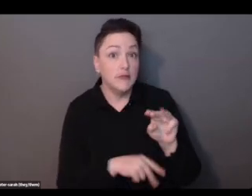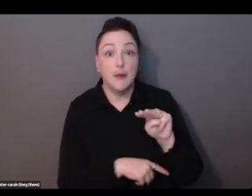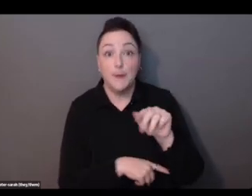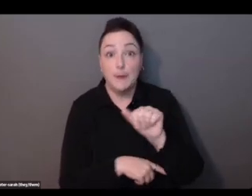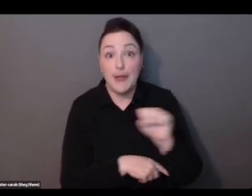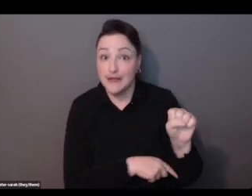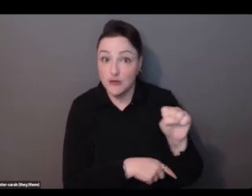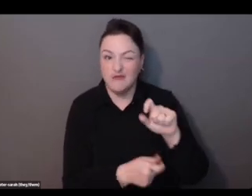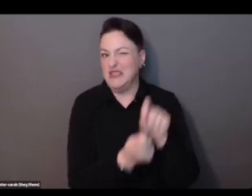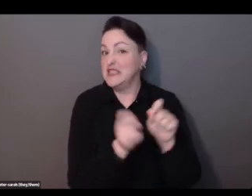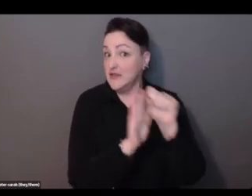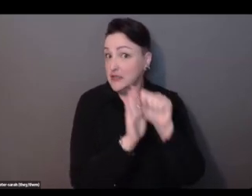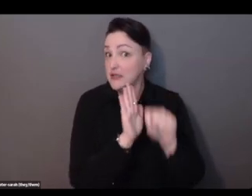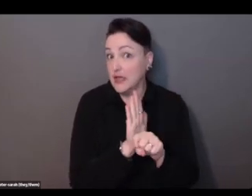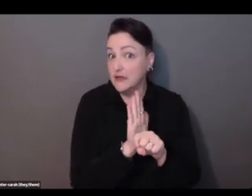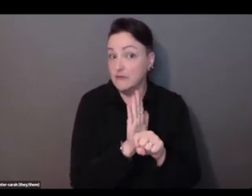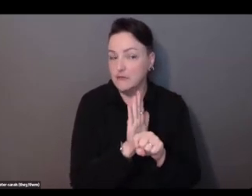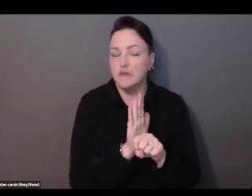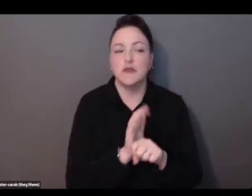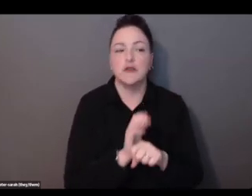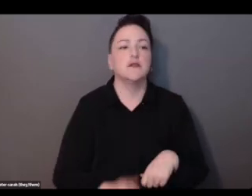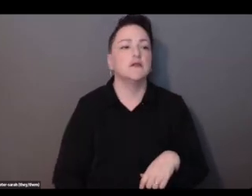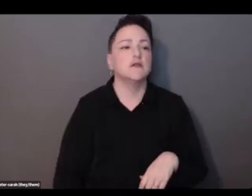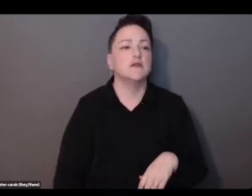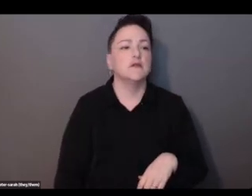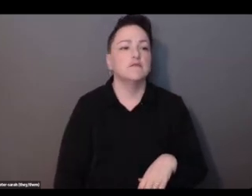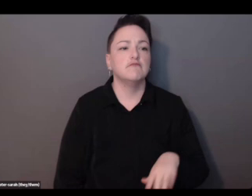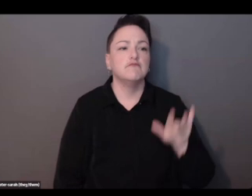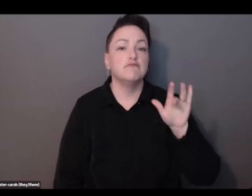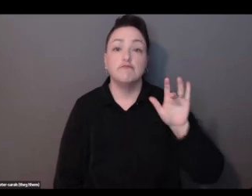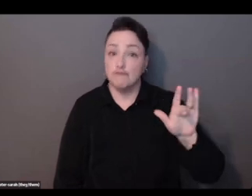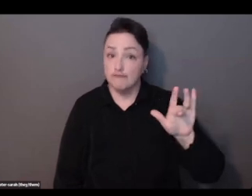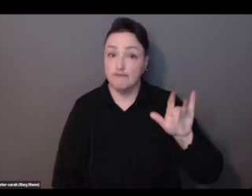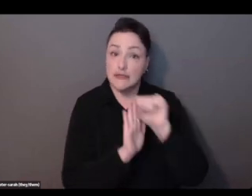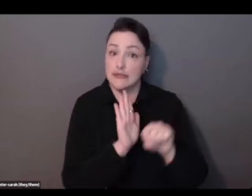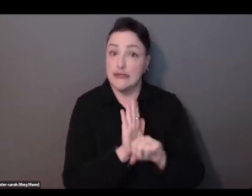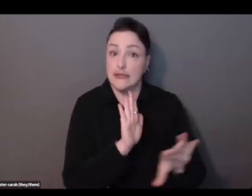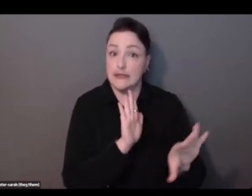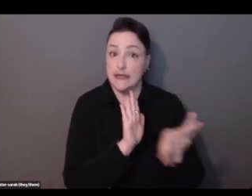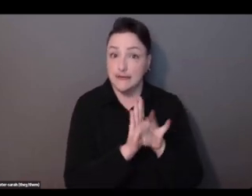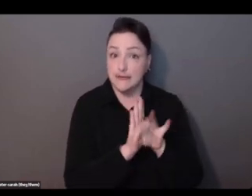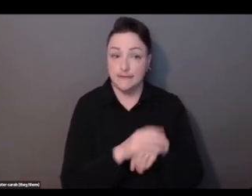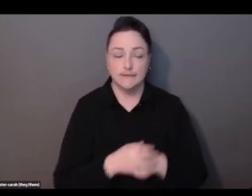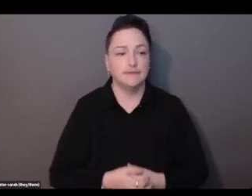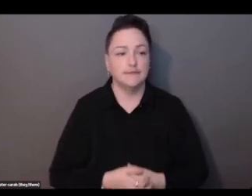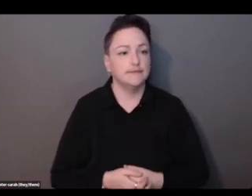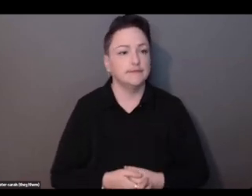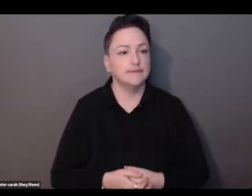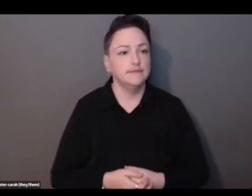you can again go up to the state select option. We're going to scroll down to Massachusetts.